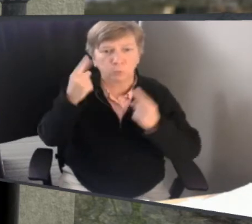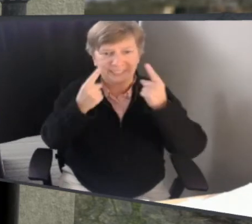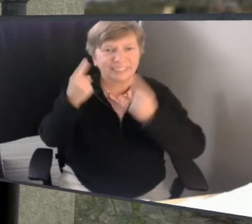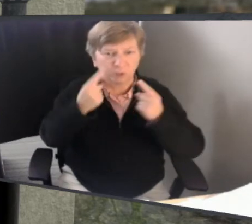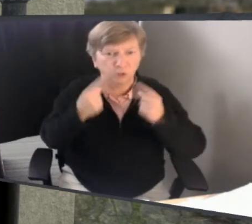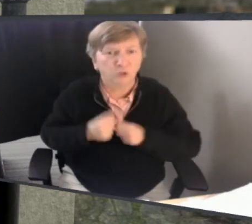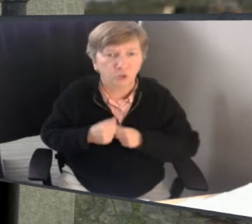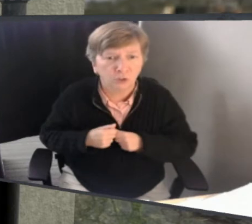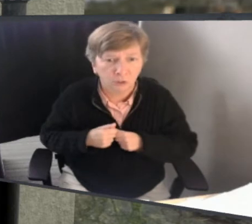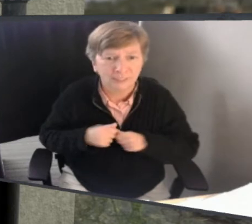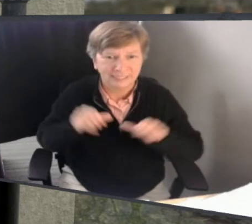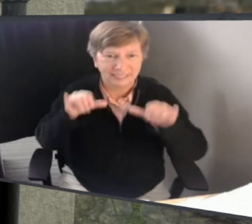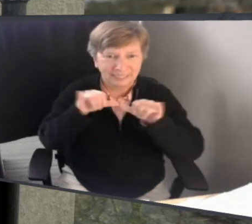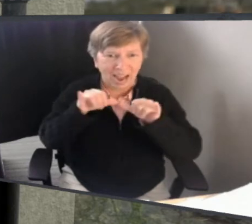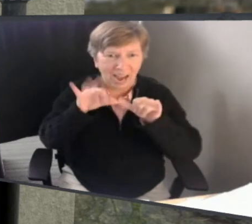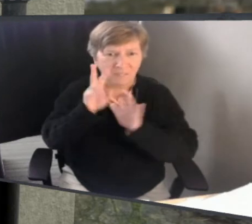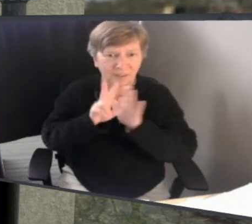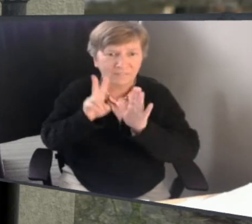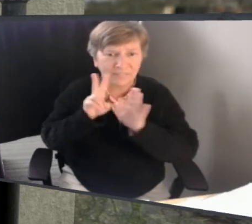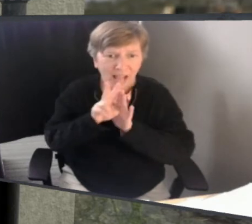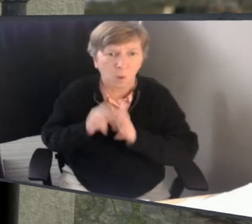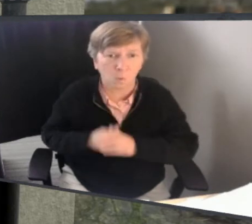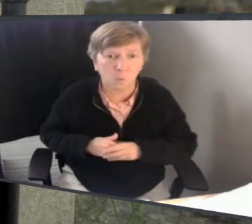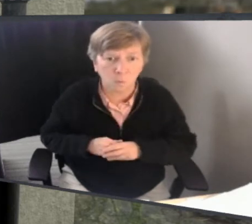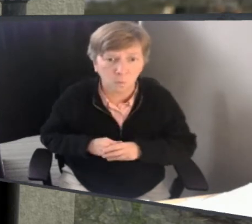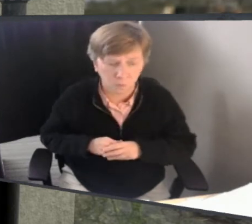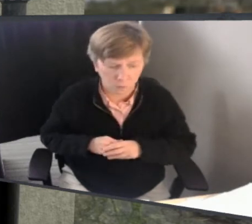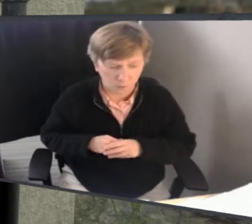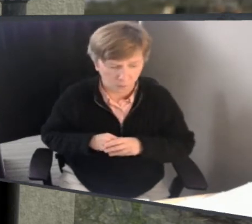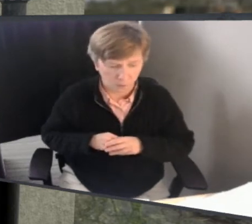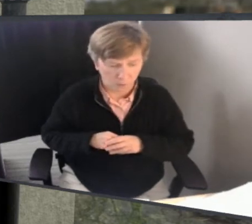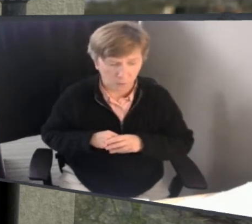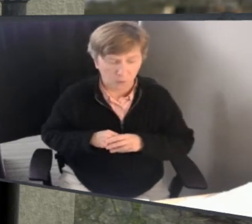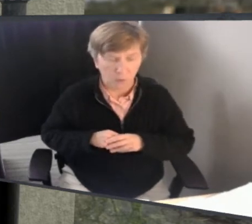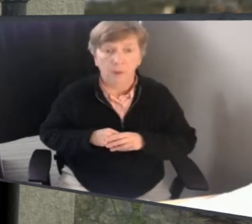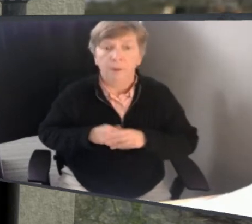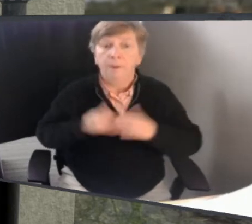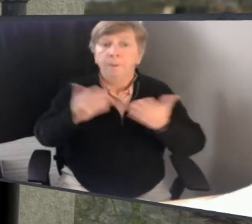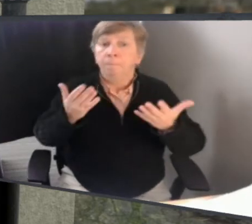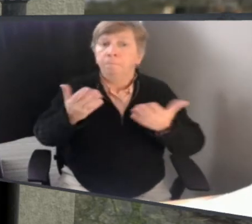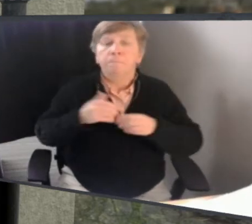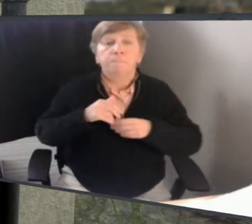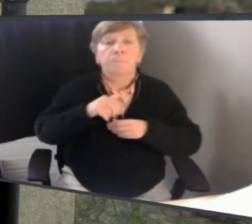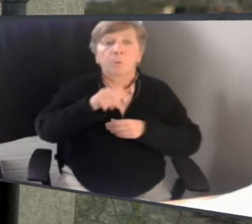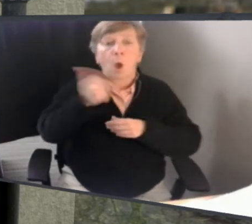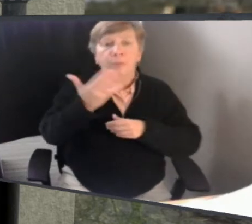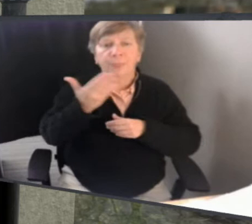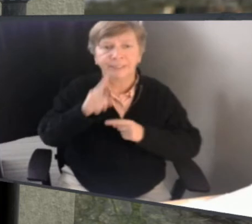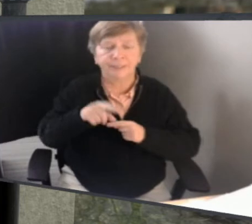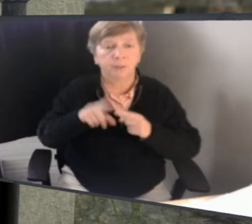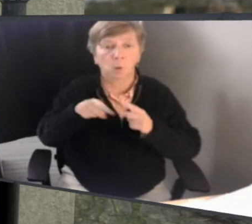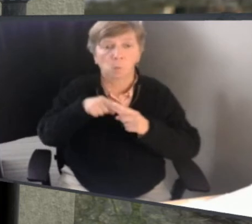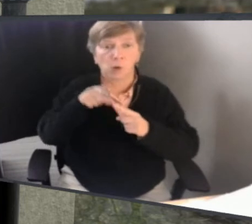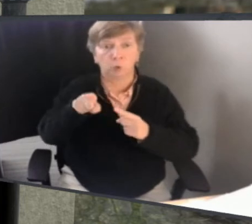well. So that's something that we would have to take into consideration - the size of the video.